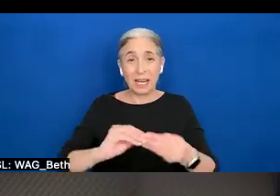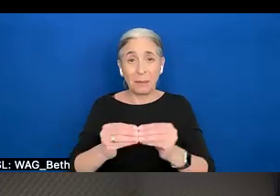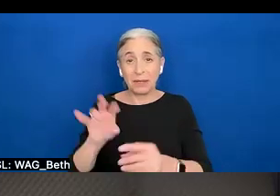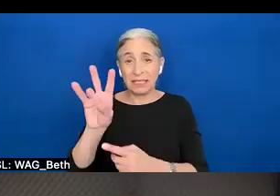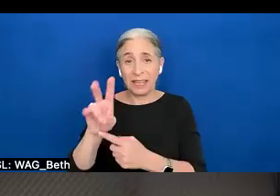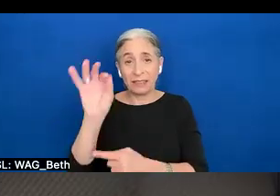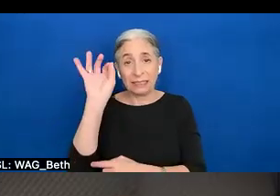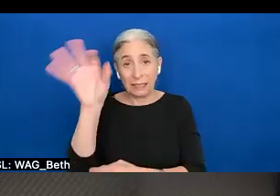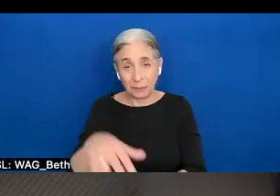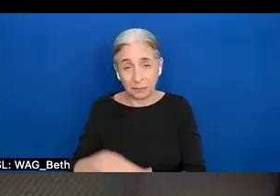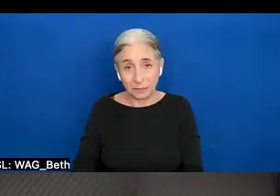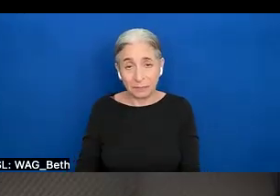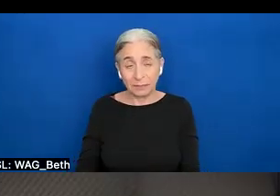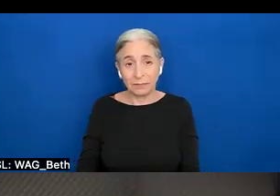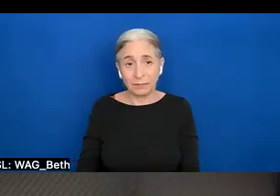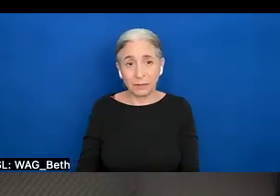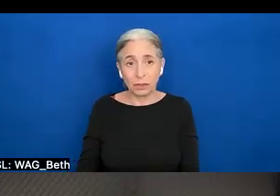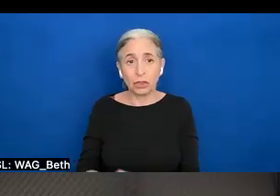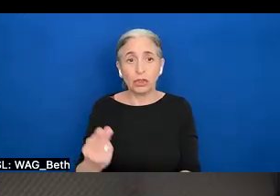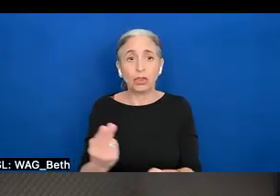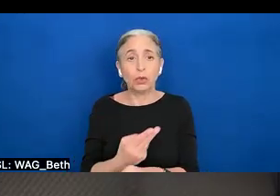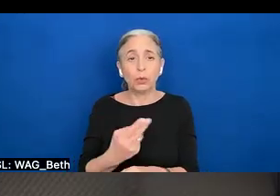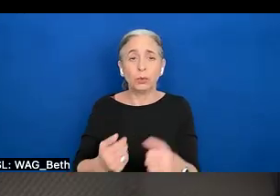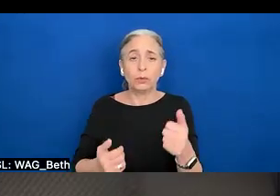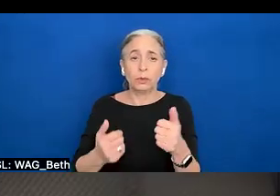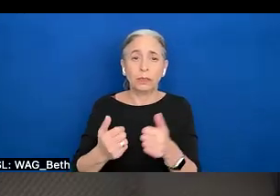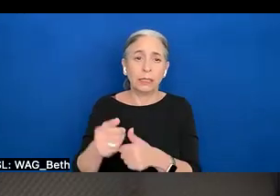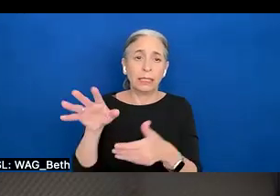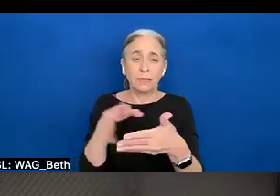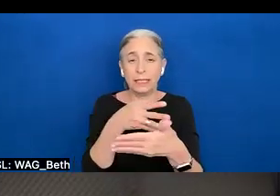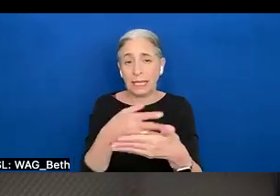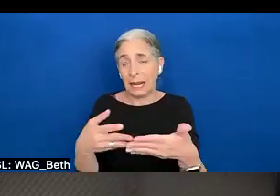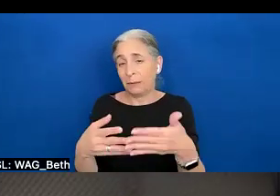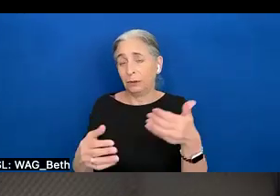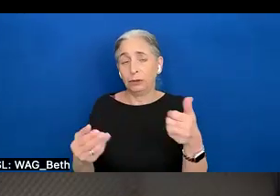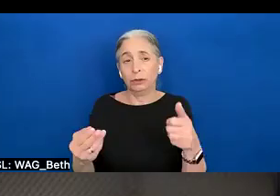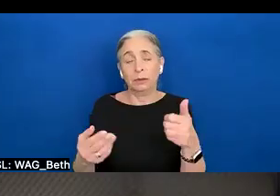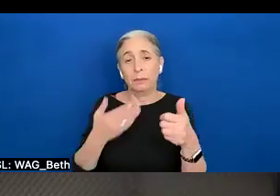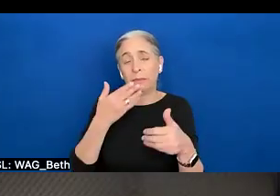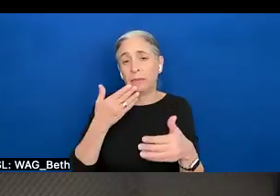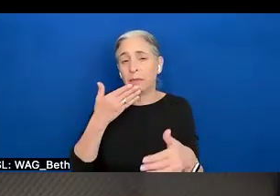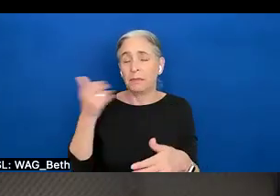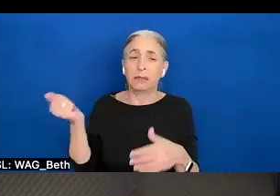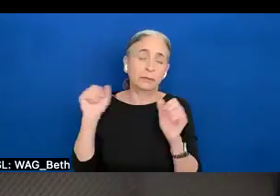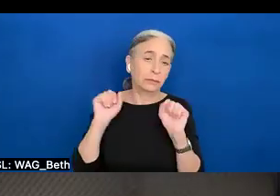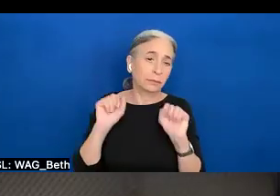Make the most of tables.